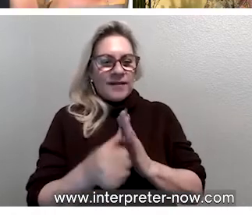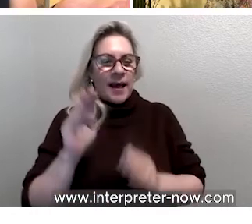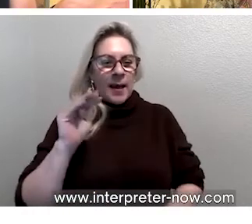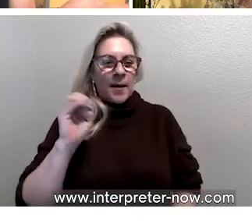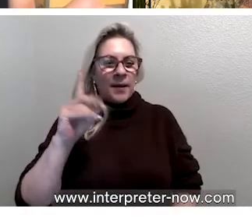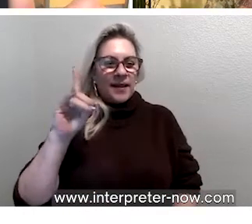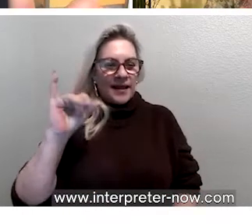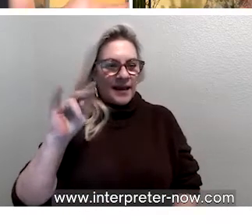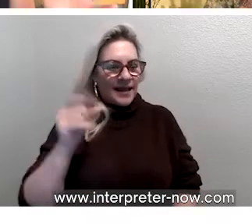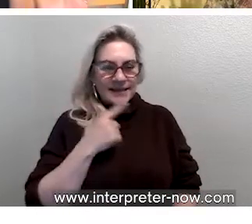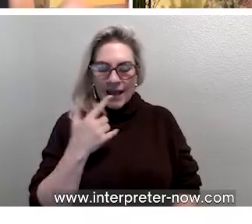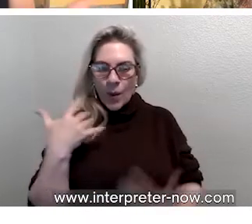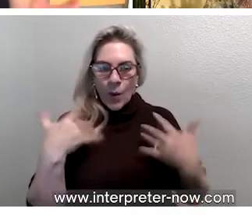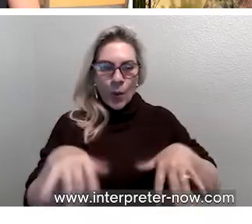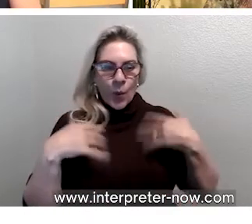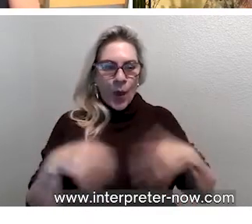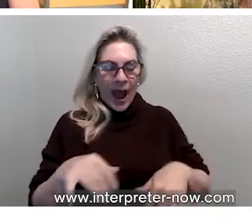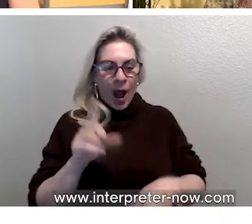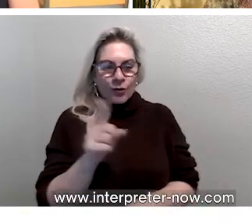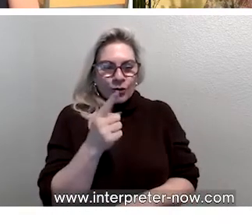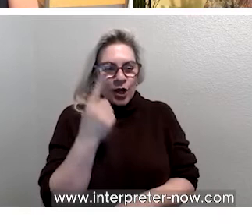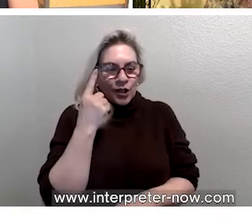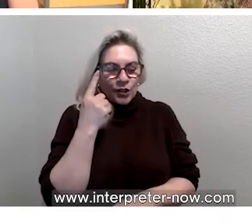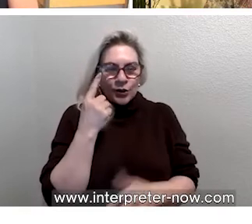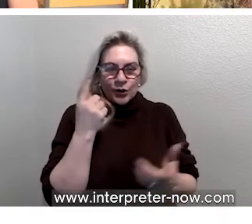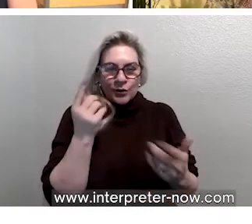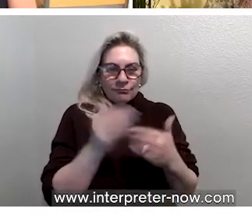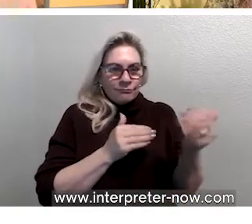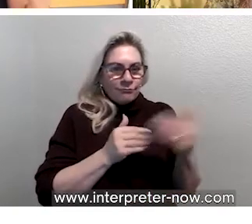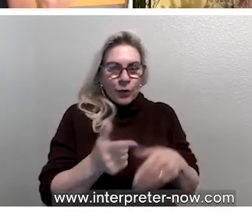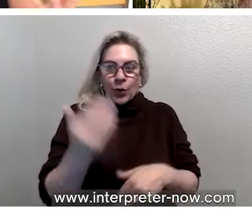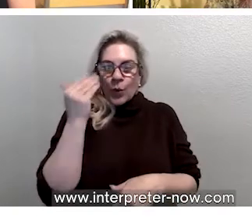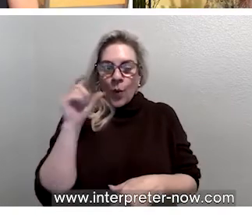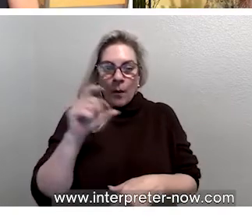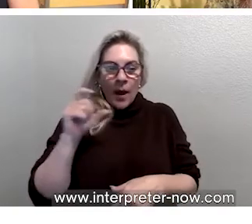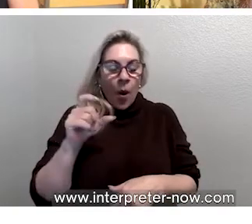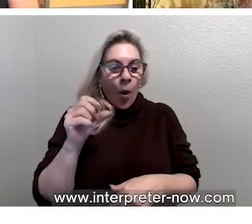or not you know somebody is Muslim on your team, whether or not you know somebody prays